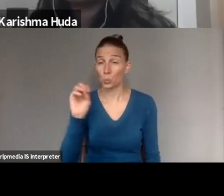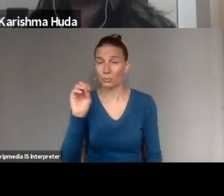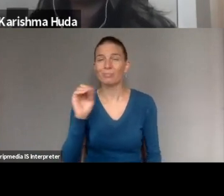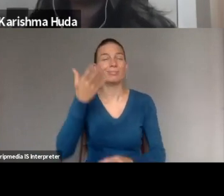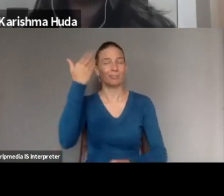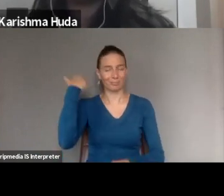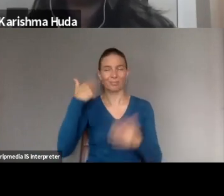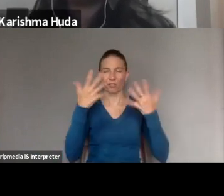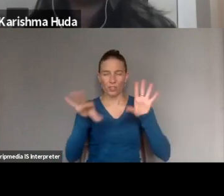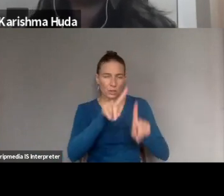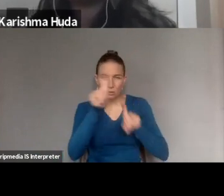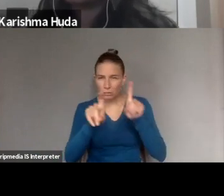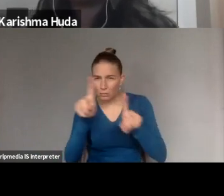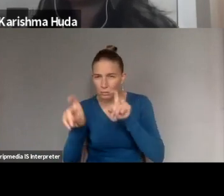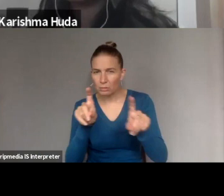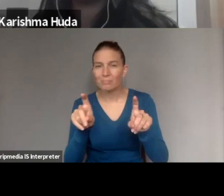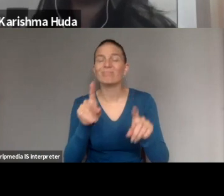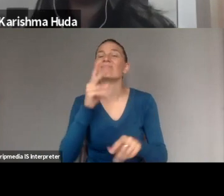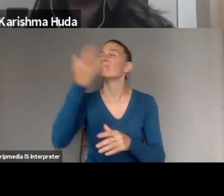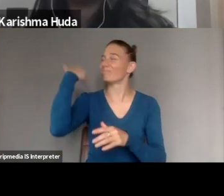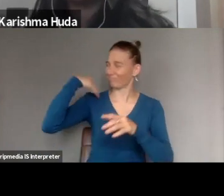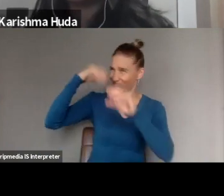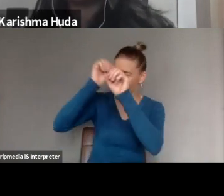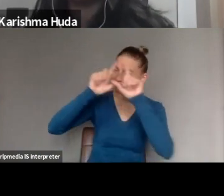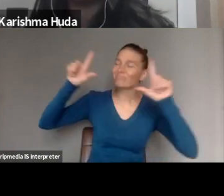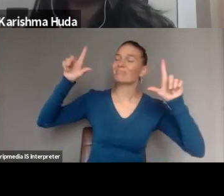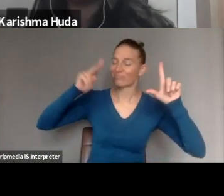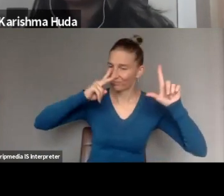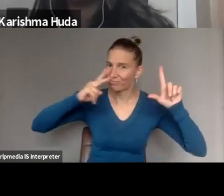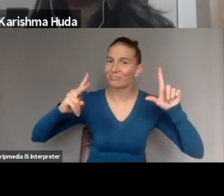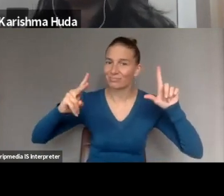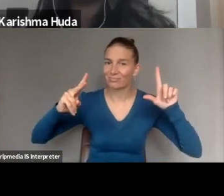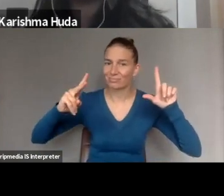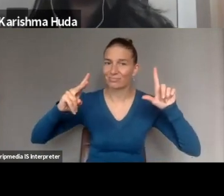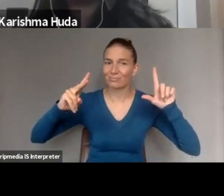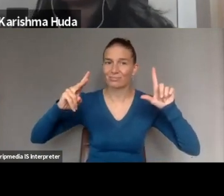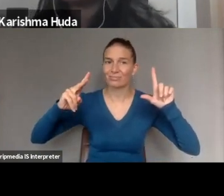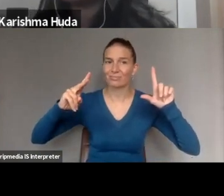And at that point we saw that around 40% of respondents were accessing at least one of the three schemes.